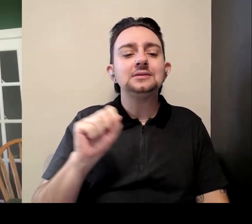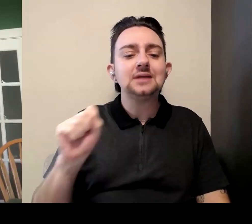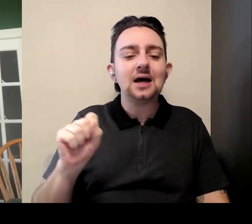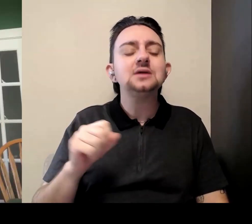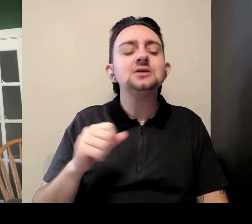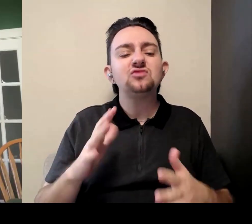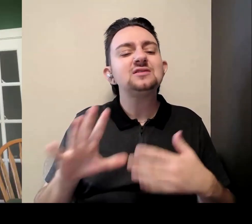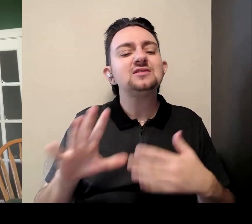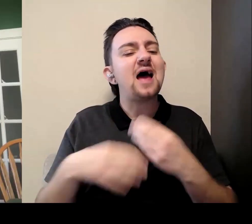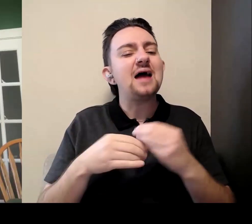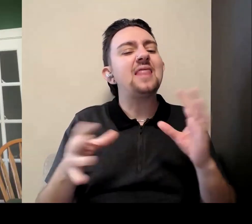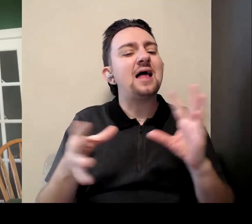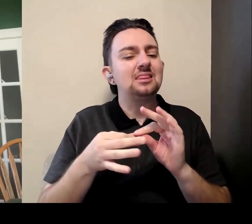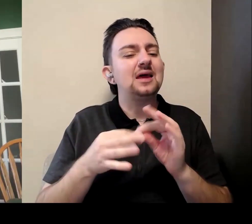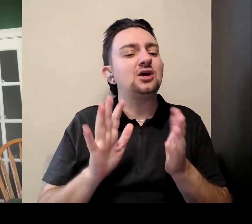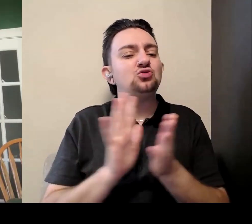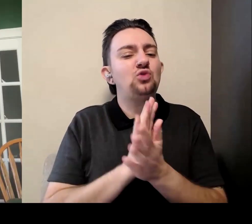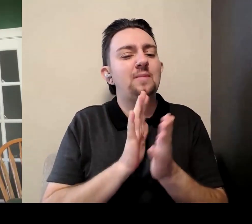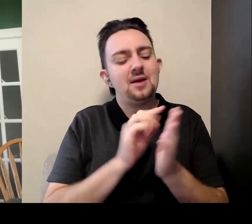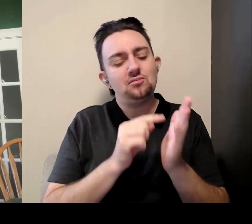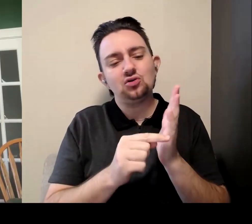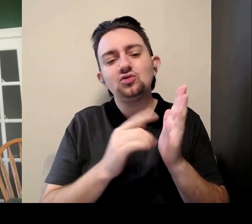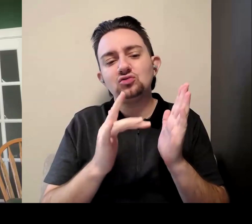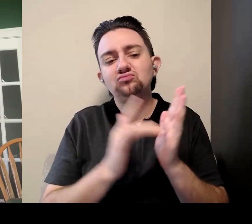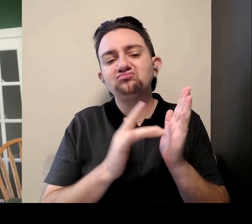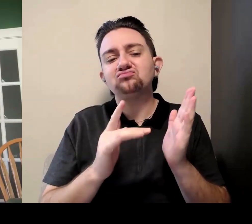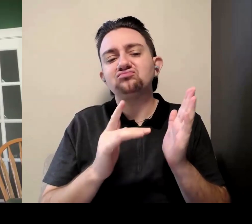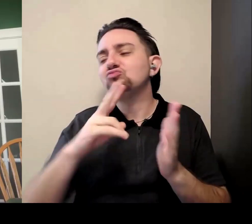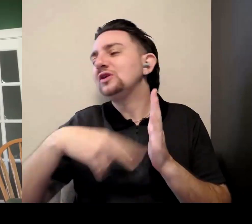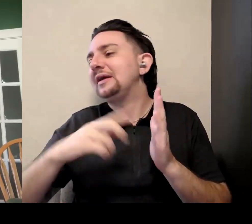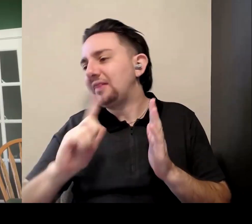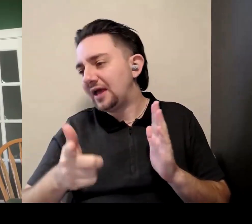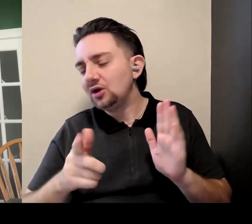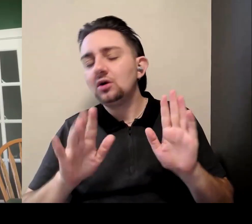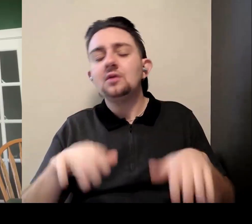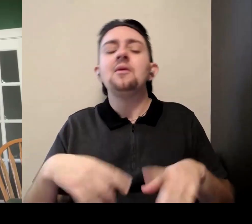the handout was a statistic about this co-existing.